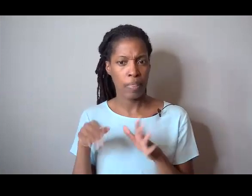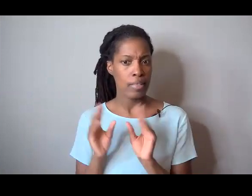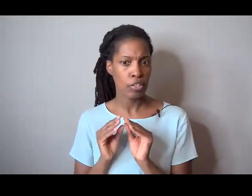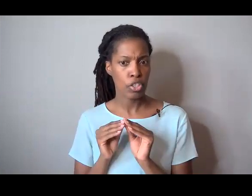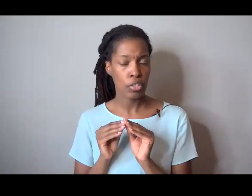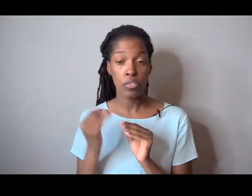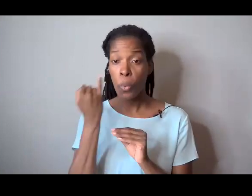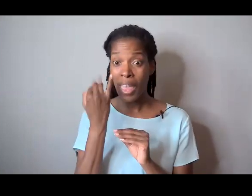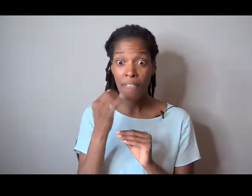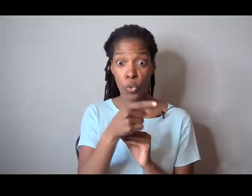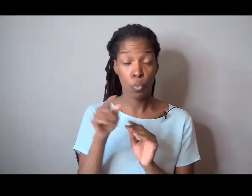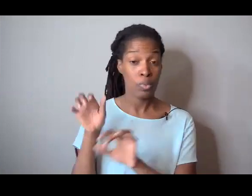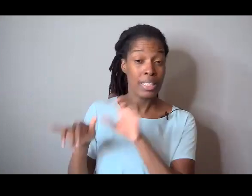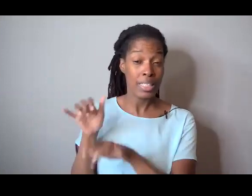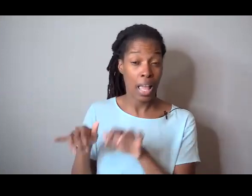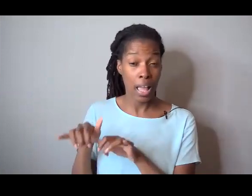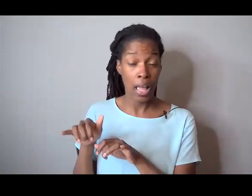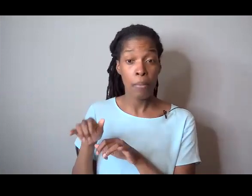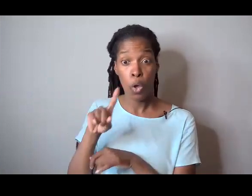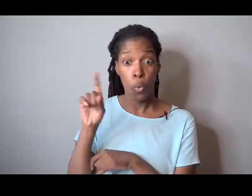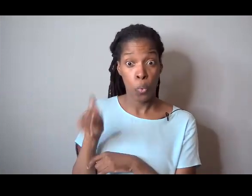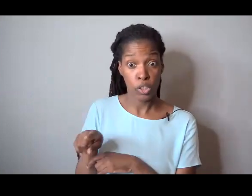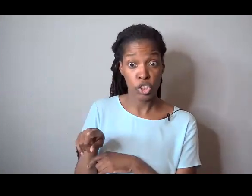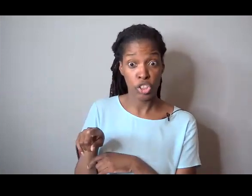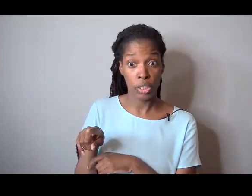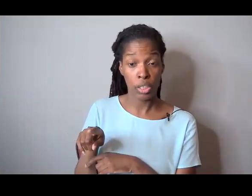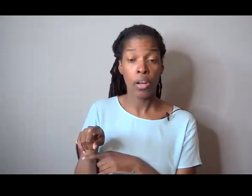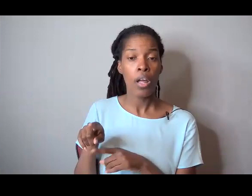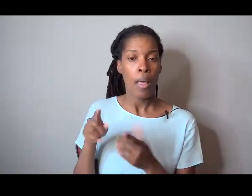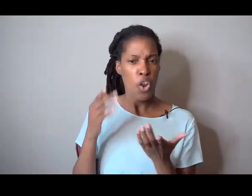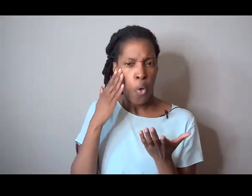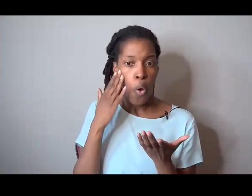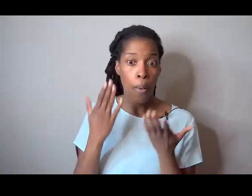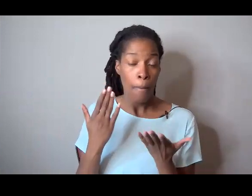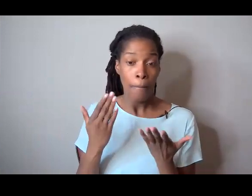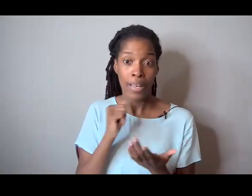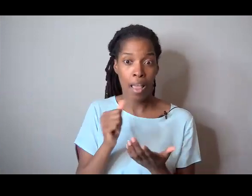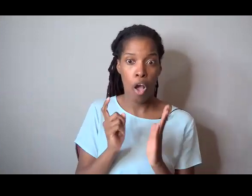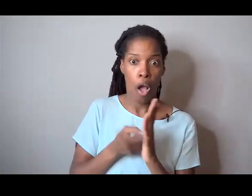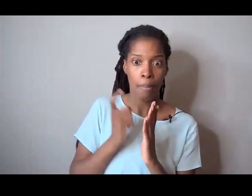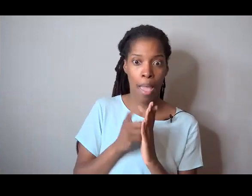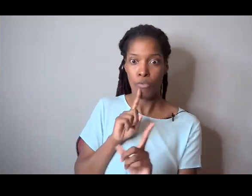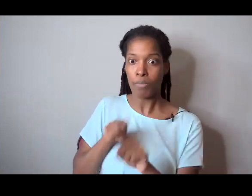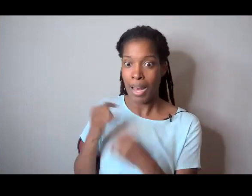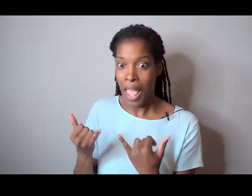post a question in the chat, just know there might be a delay until we do Q&A before I tackle it.